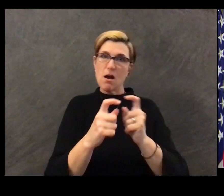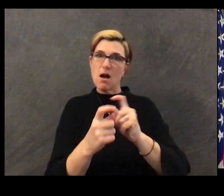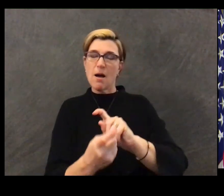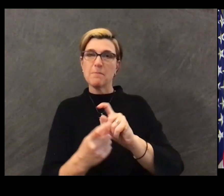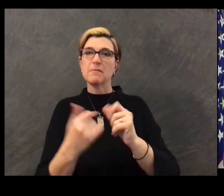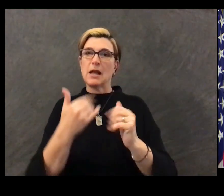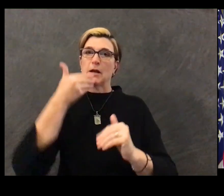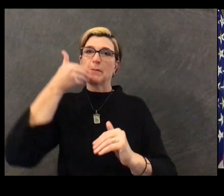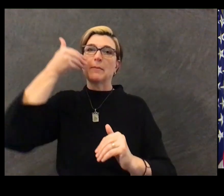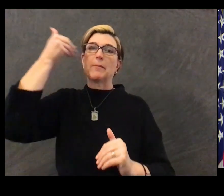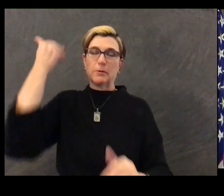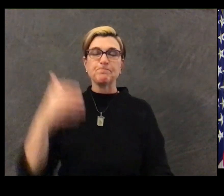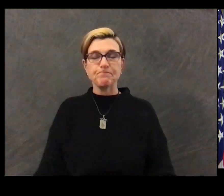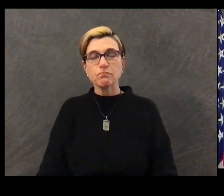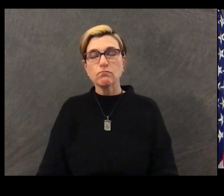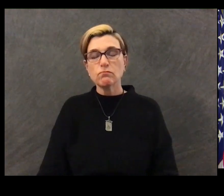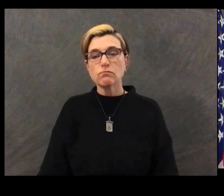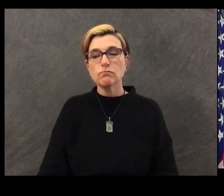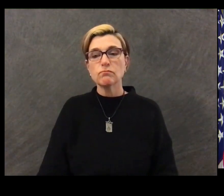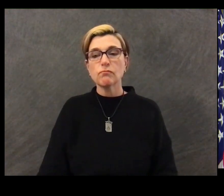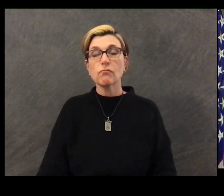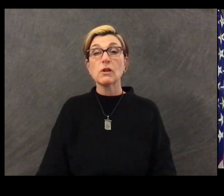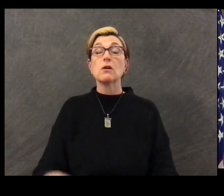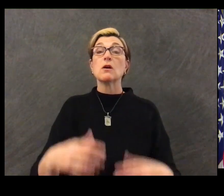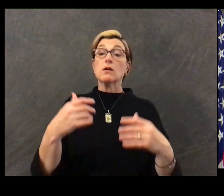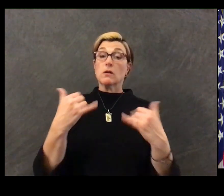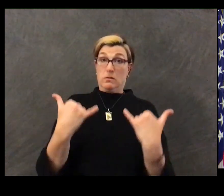administration is working closely with governor's to ensure that they have the